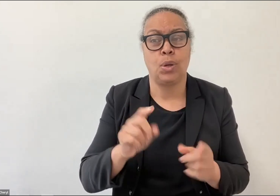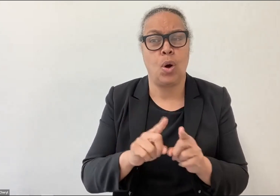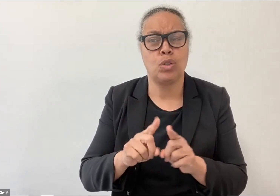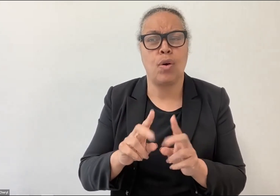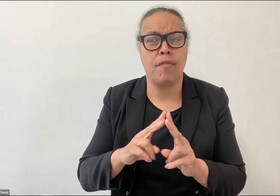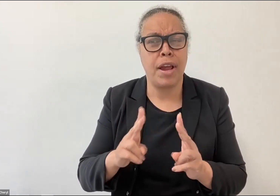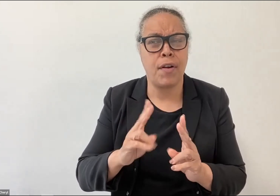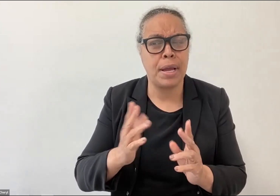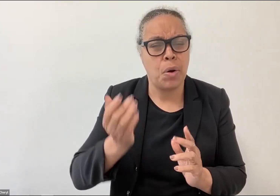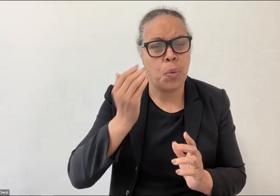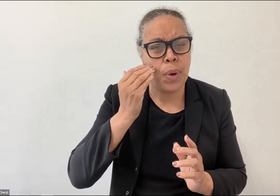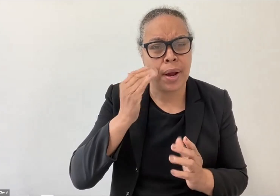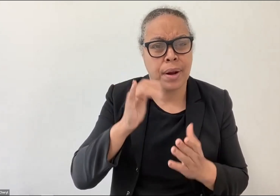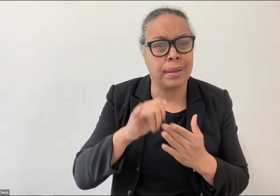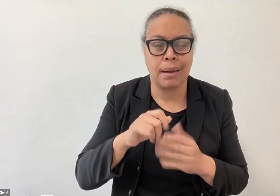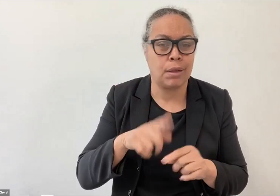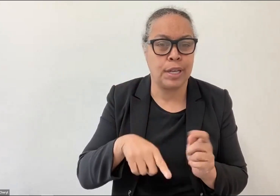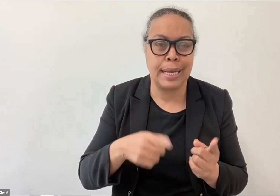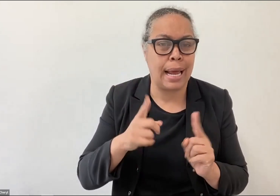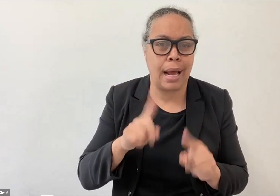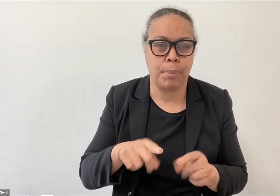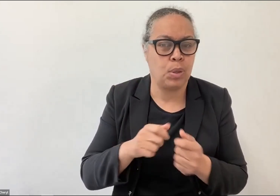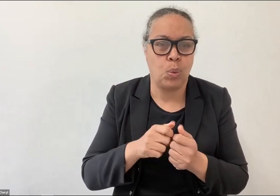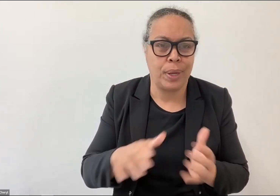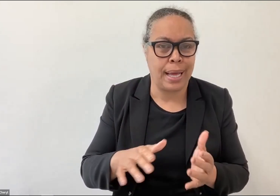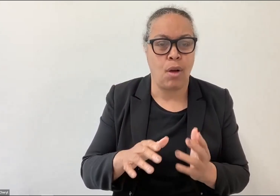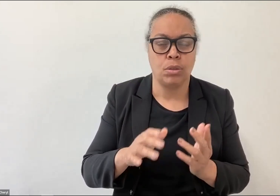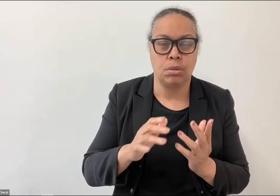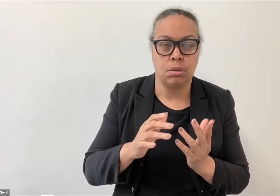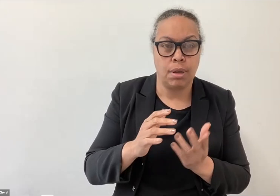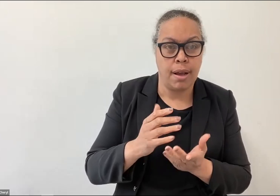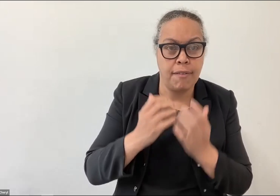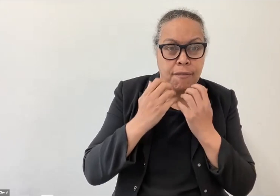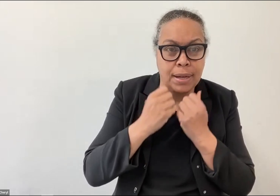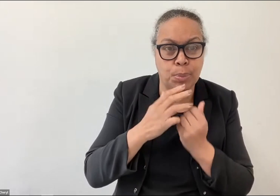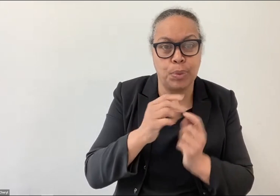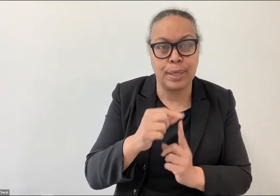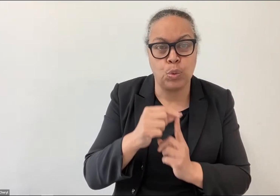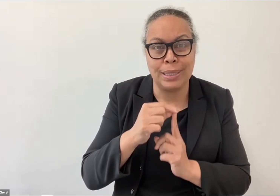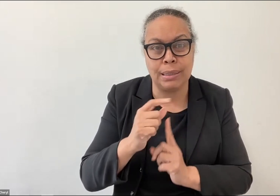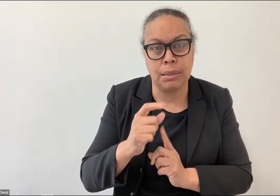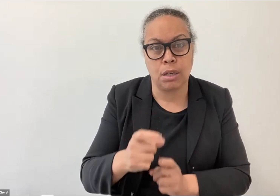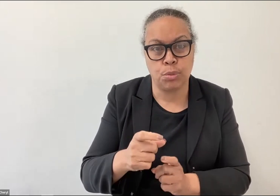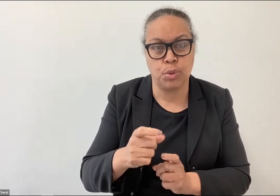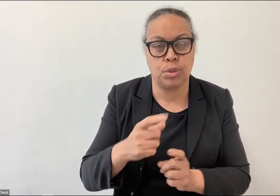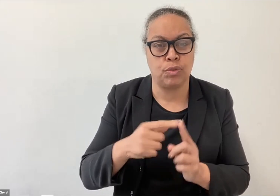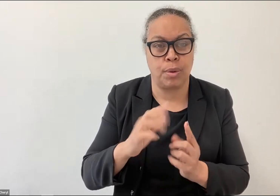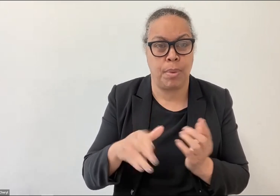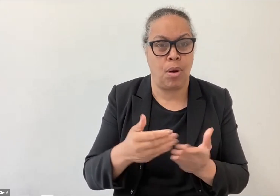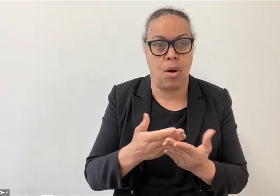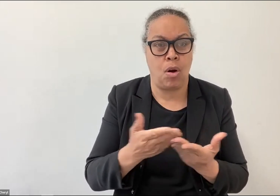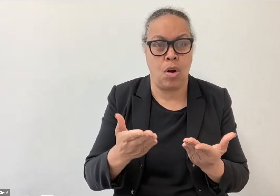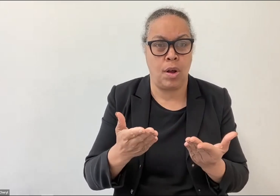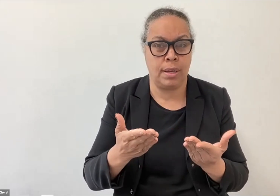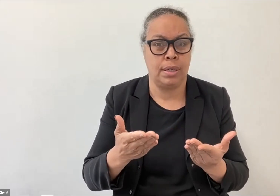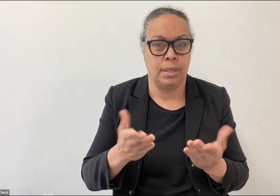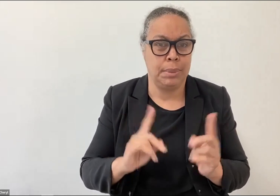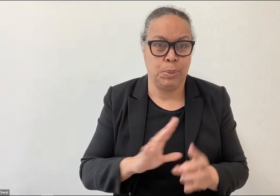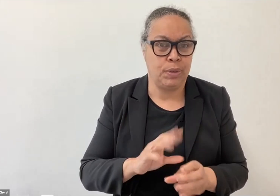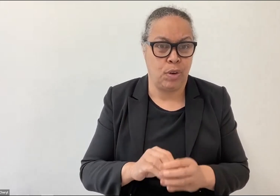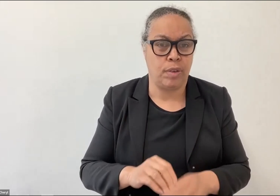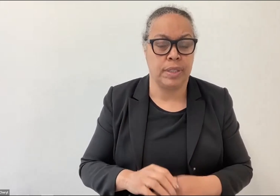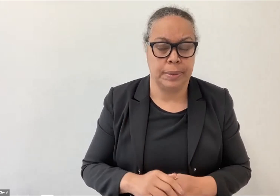Also very acutely aware that it would not have happened without the valuable and and the unique contributions of all of the individuals involved.